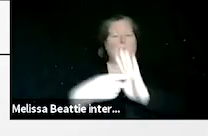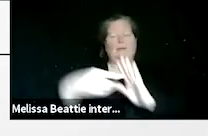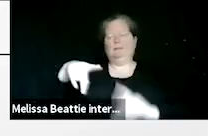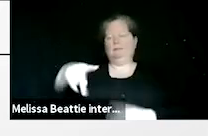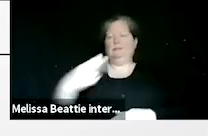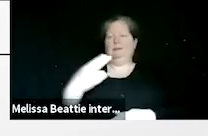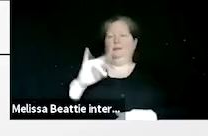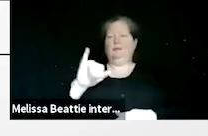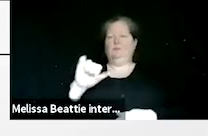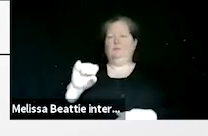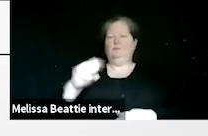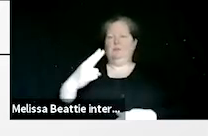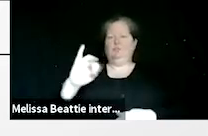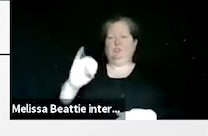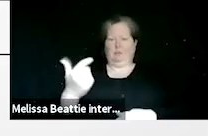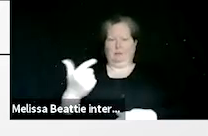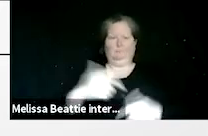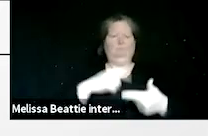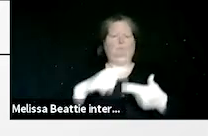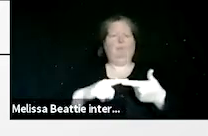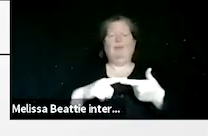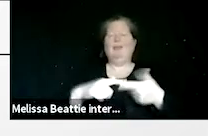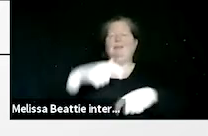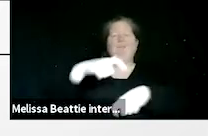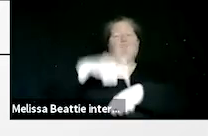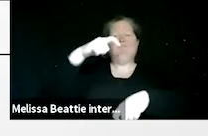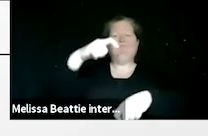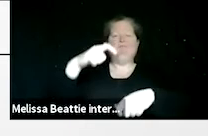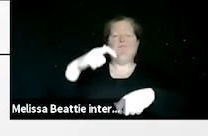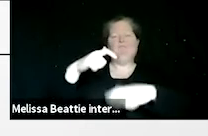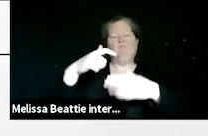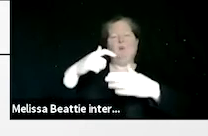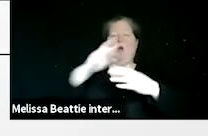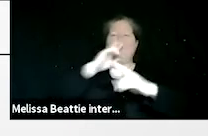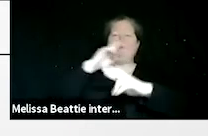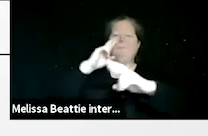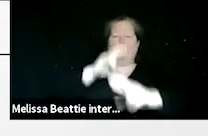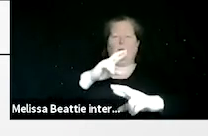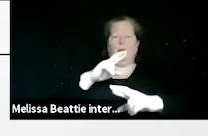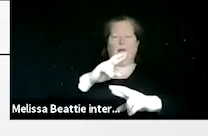and we wanted to soon we were going to be able to improve our baseline detection rate by 25%